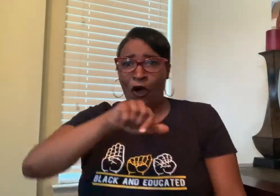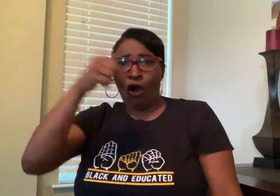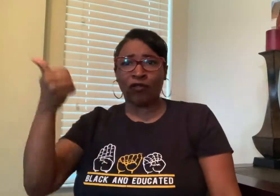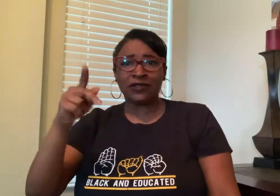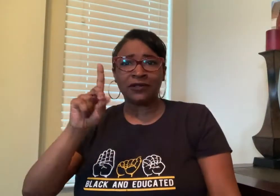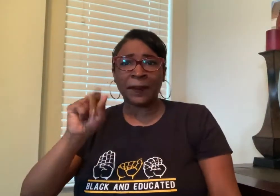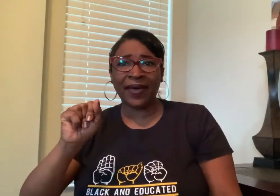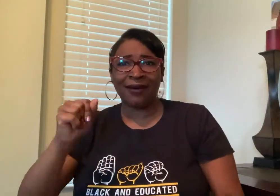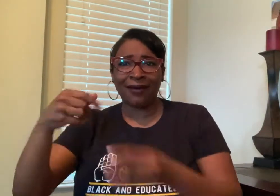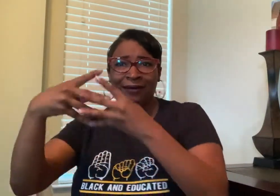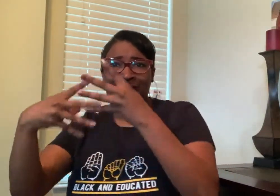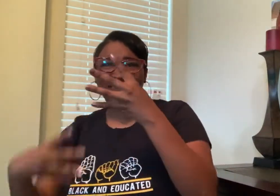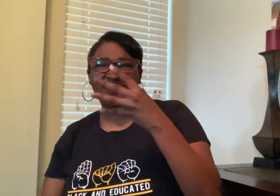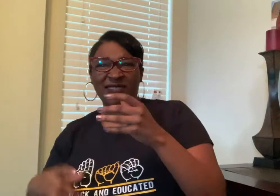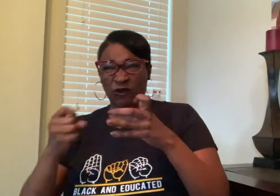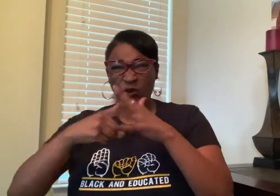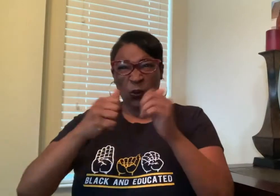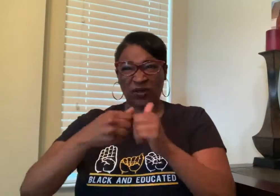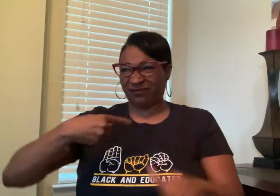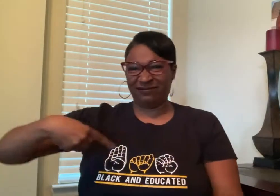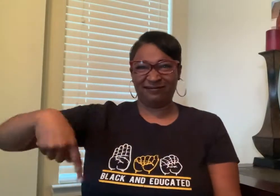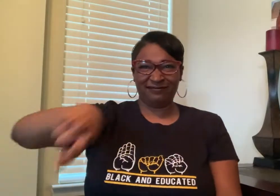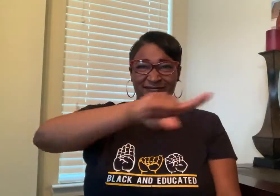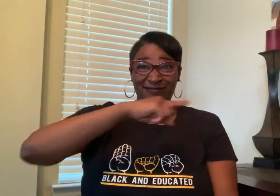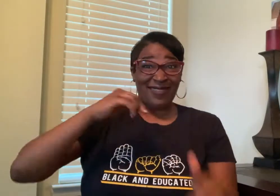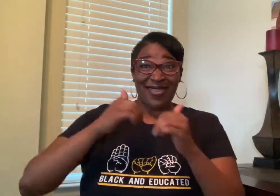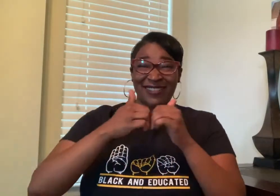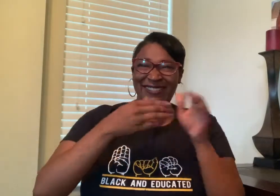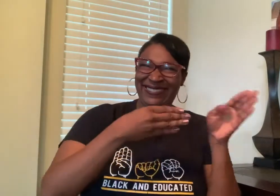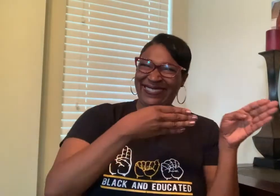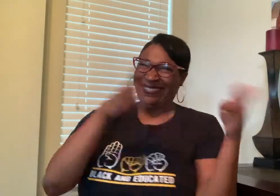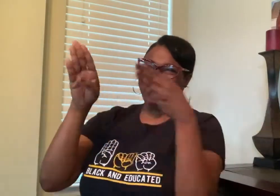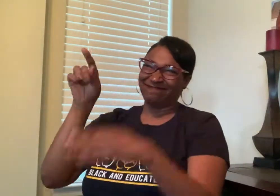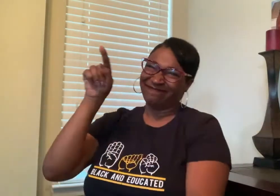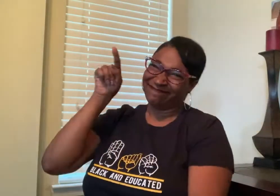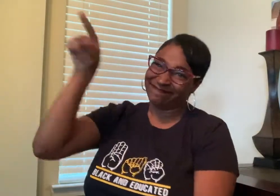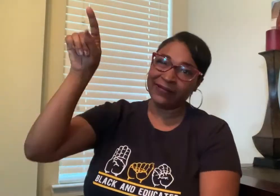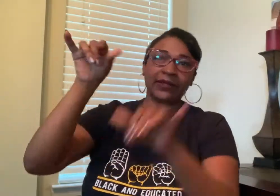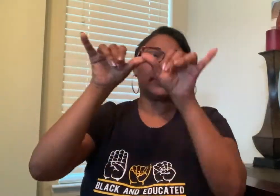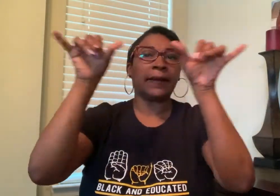Let’s start with this group by keeping our eyes on the overarching aim,